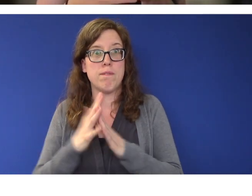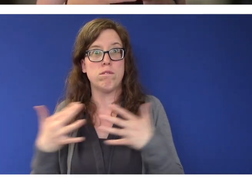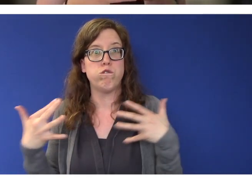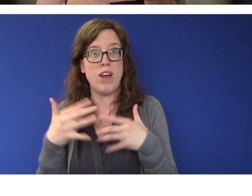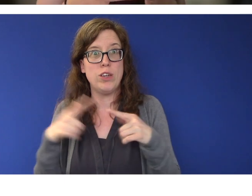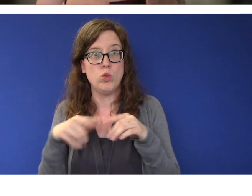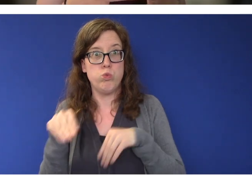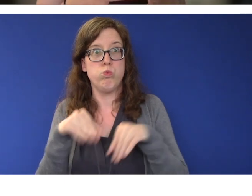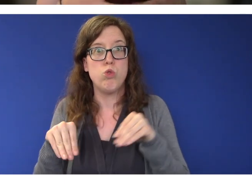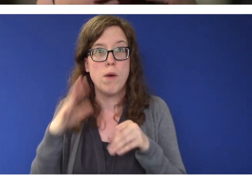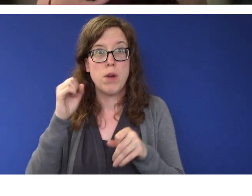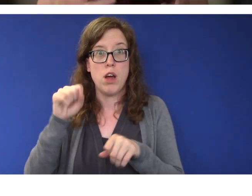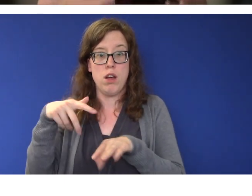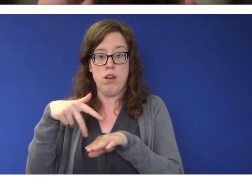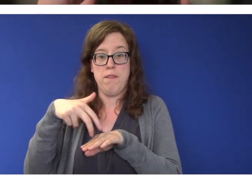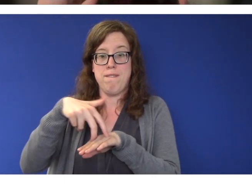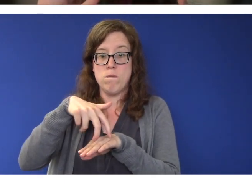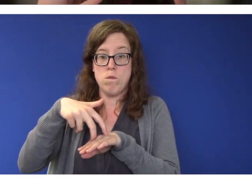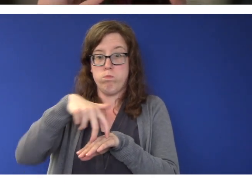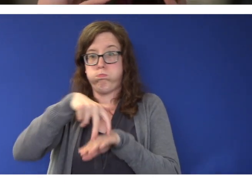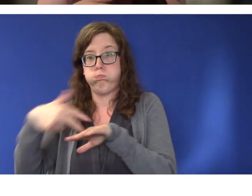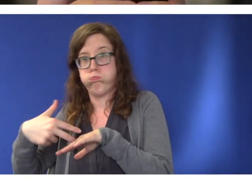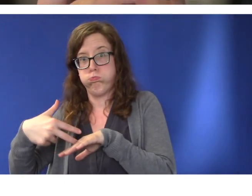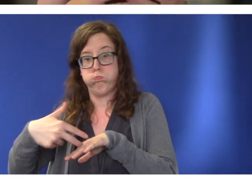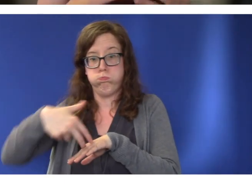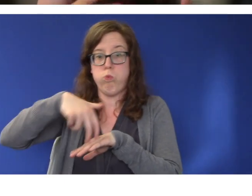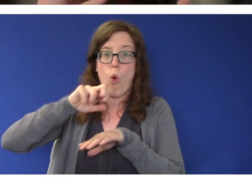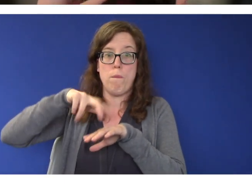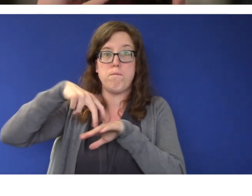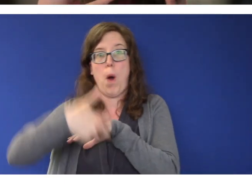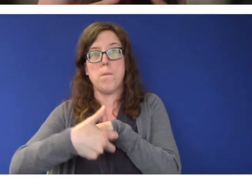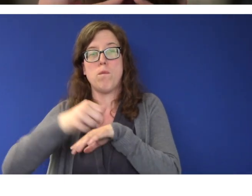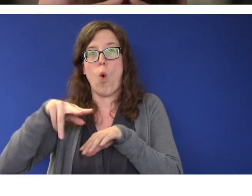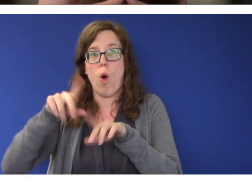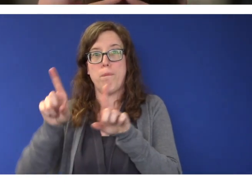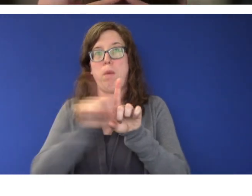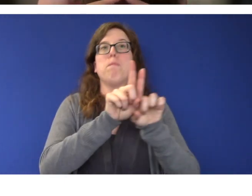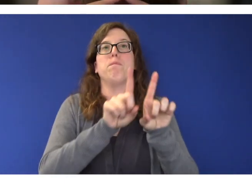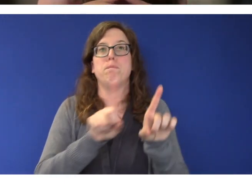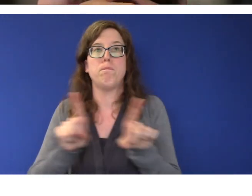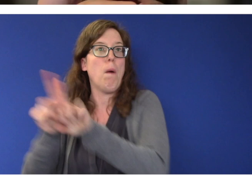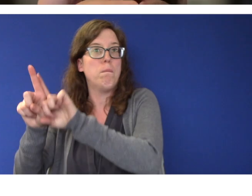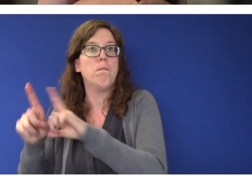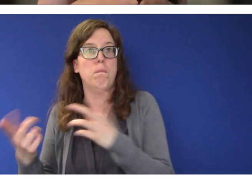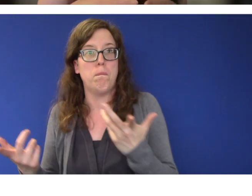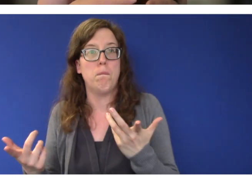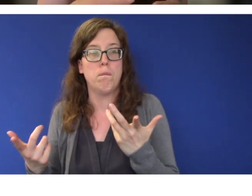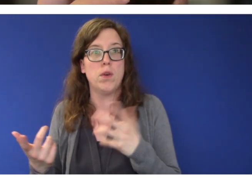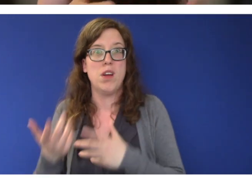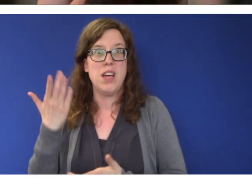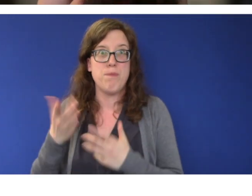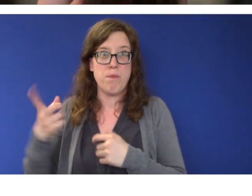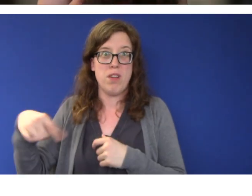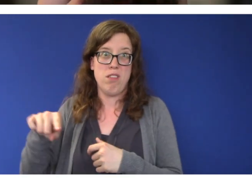they’re constantly falling or bumping into things. This might make them more